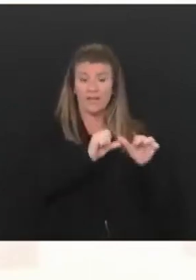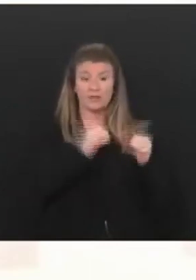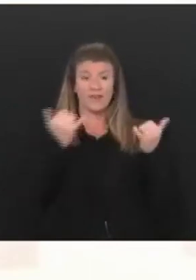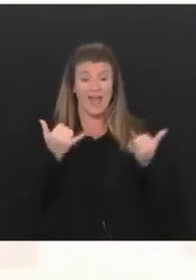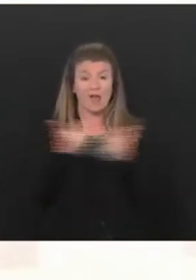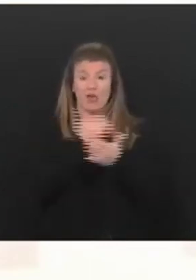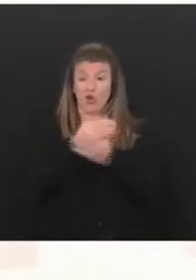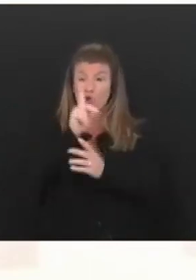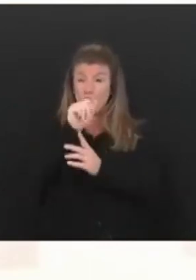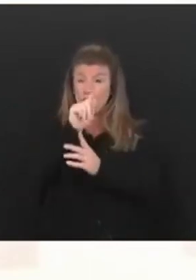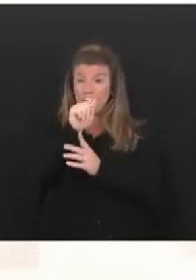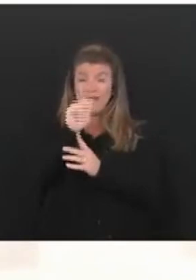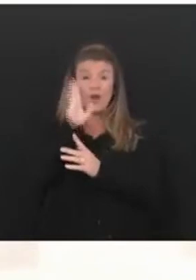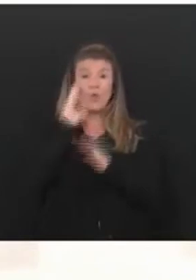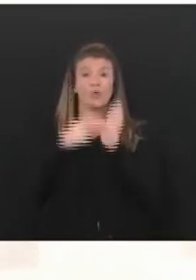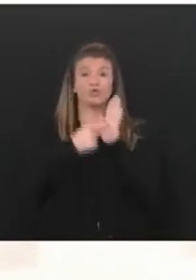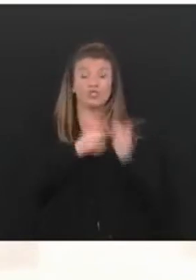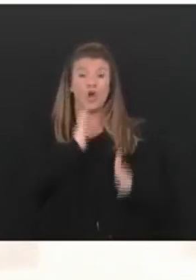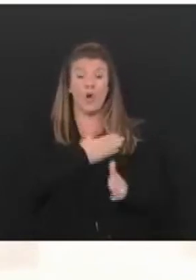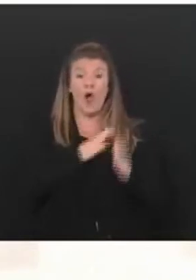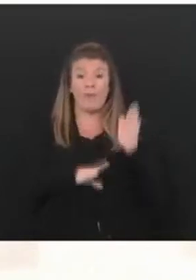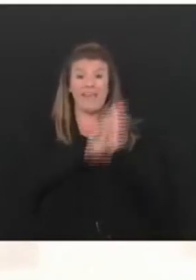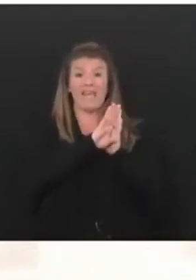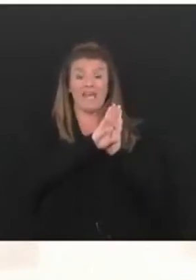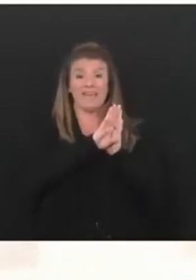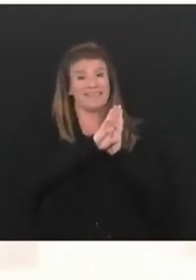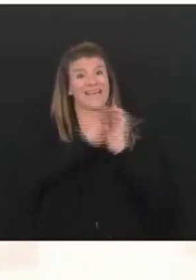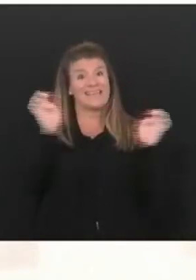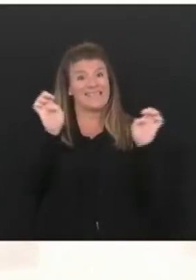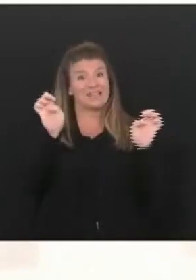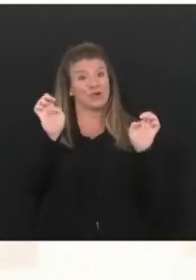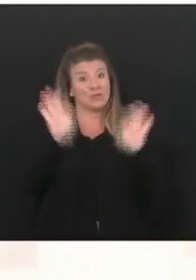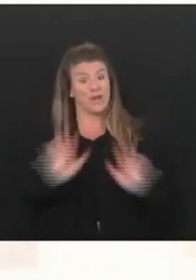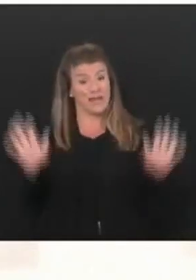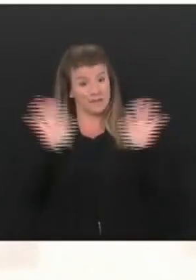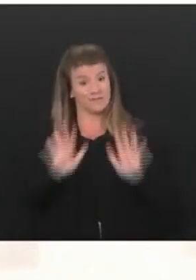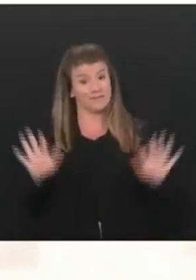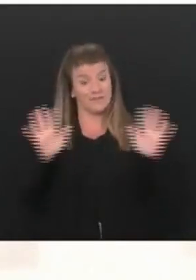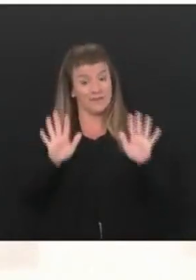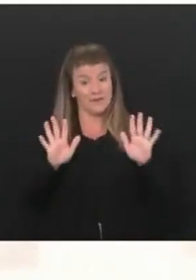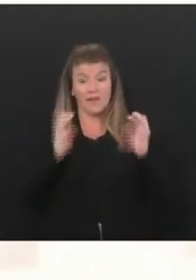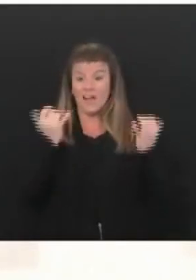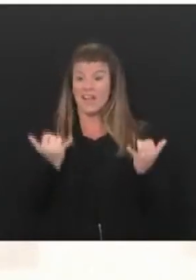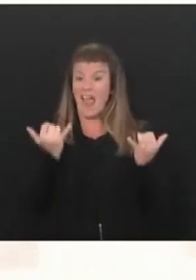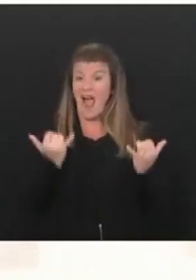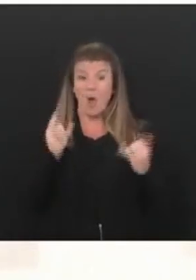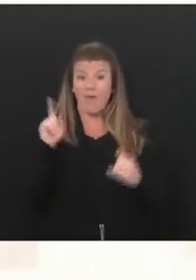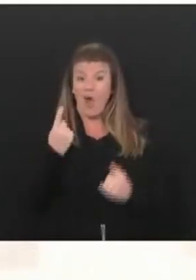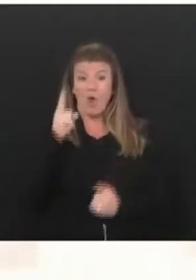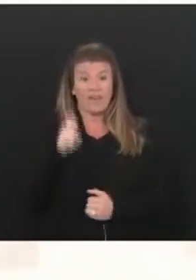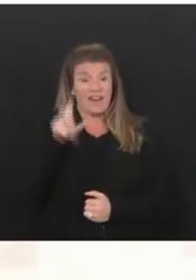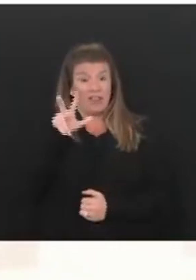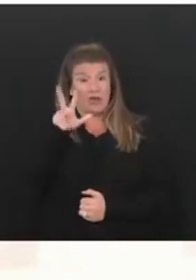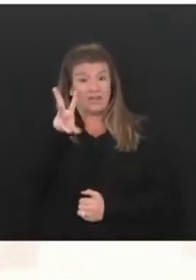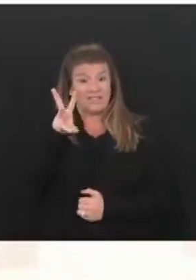FLATTENING THE CURVE. SO THE NEWEST DATA WOULD SUGGEST THAT OUR PEAK IS ON EASTER